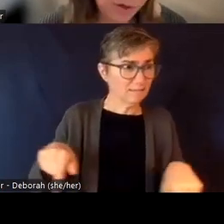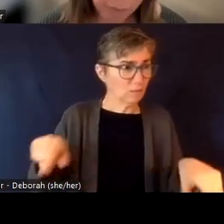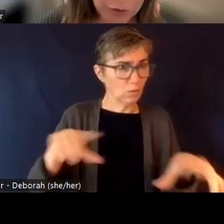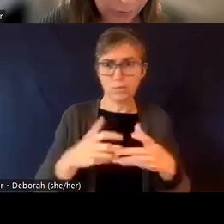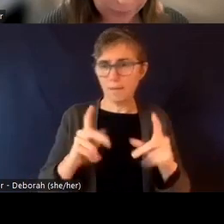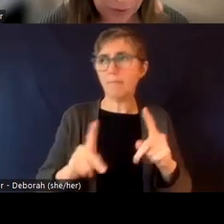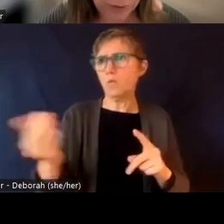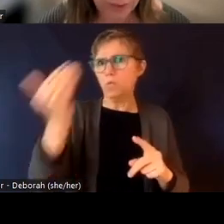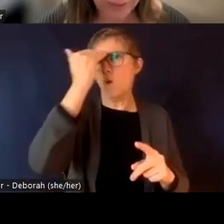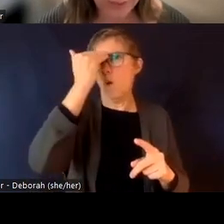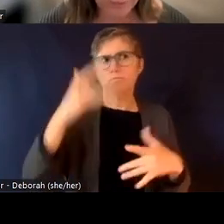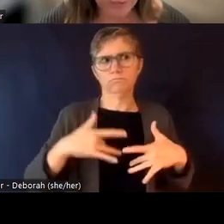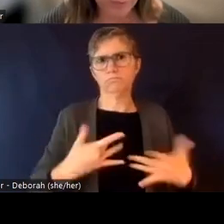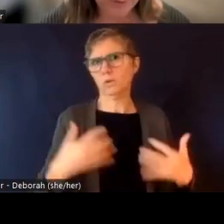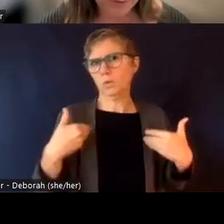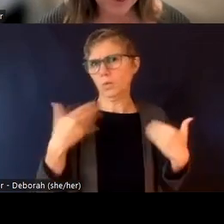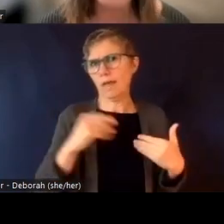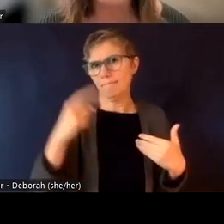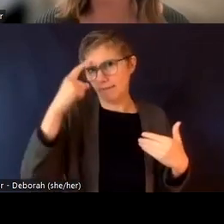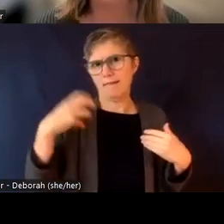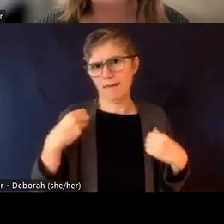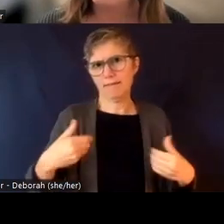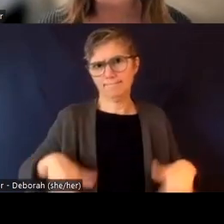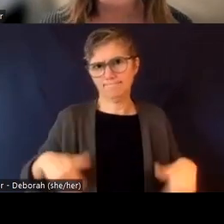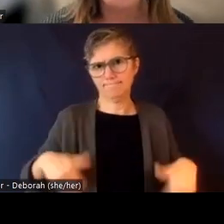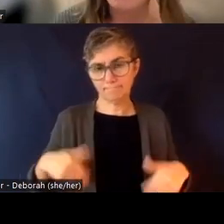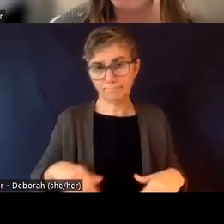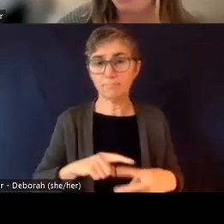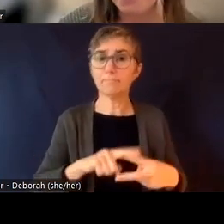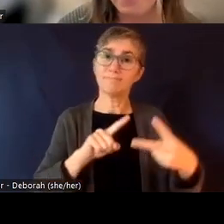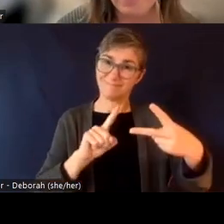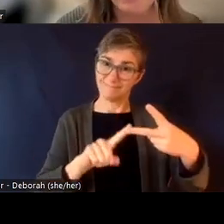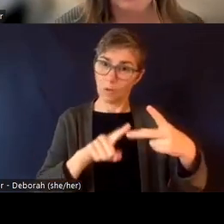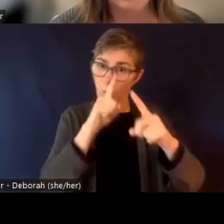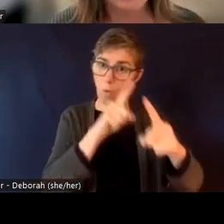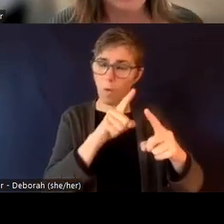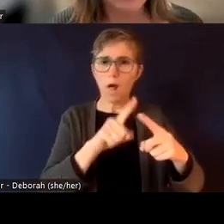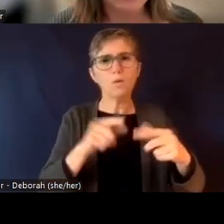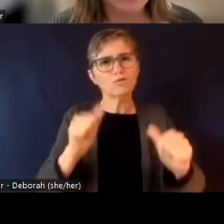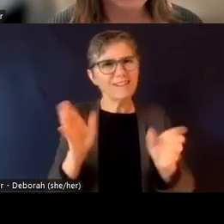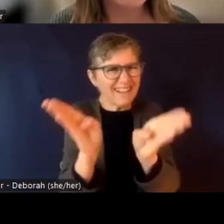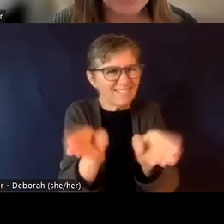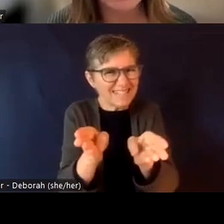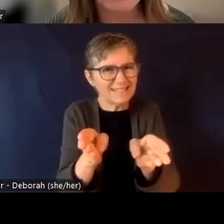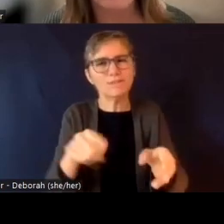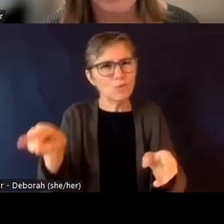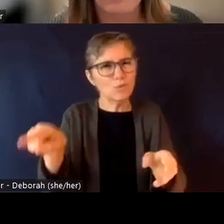Number two, will try to convince you all in just a few slides around the opportunity that we have